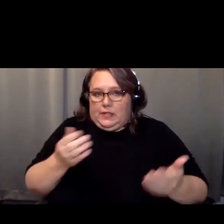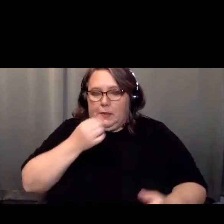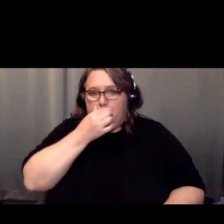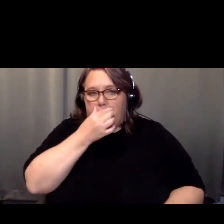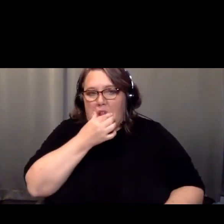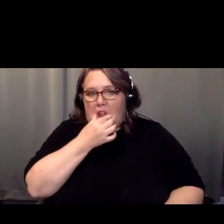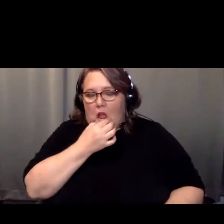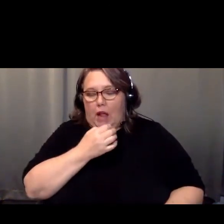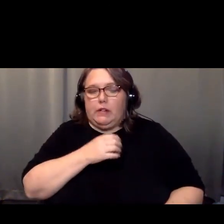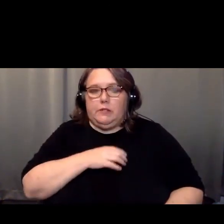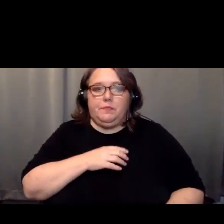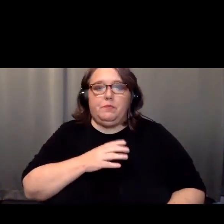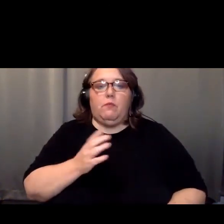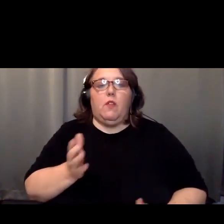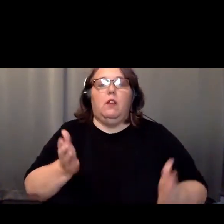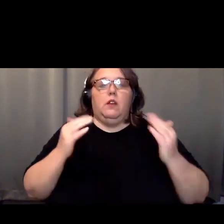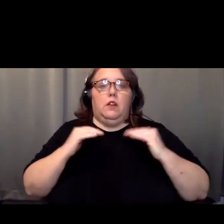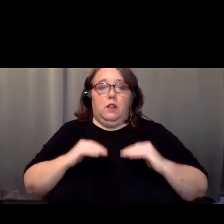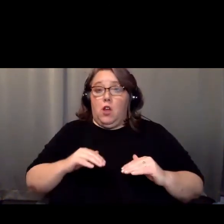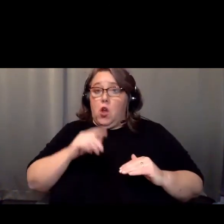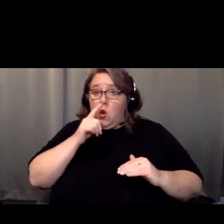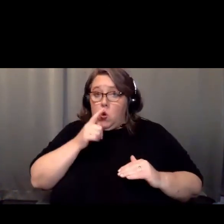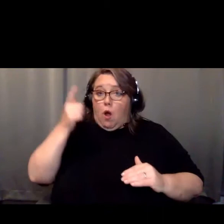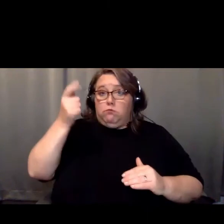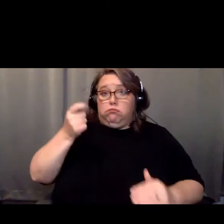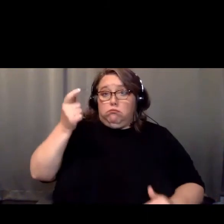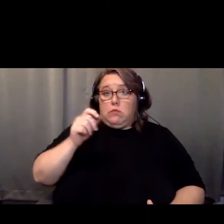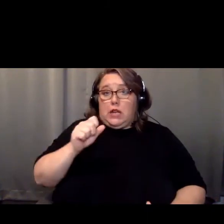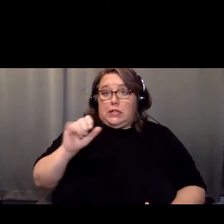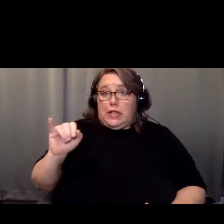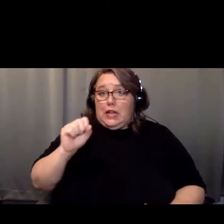individuals that receive social security benefits,